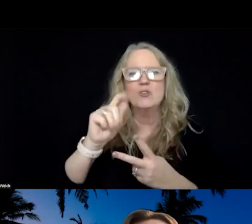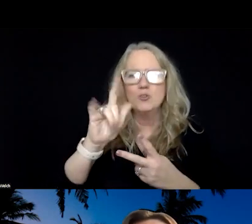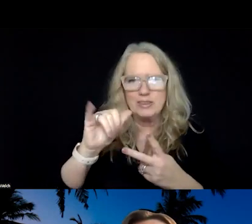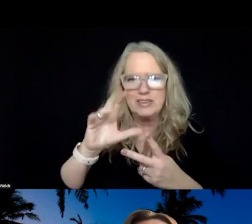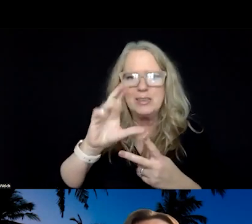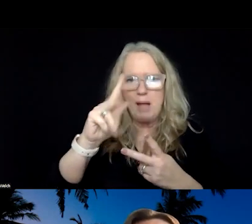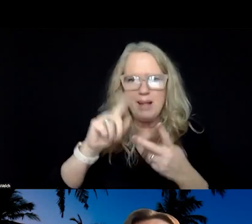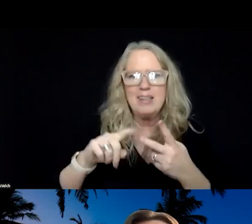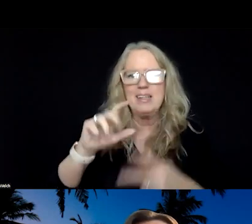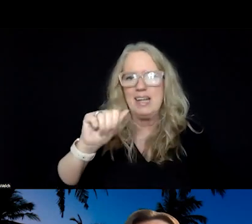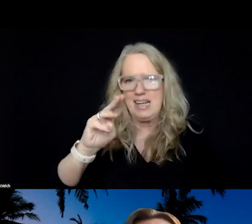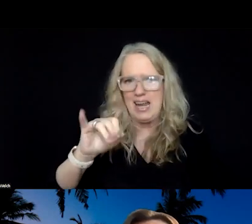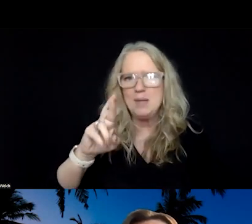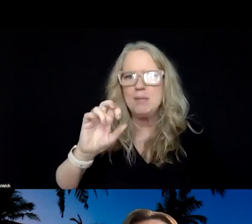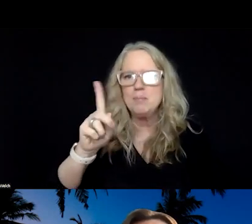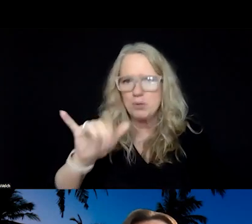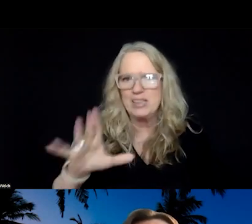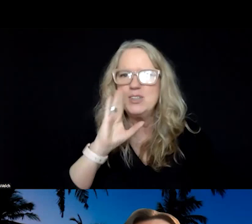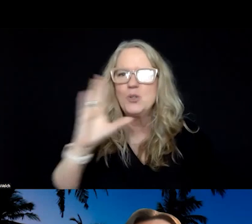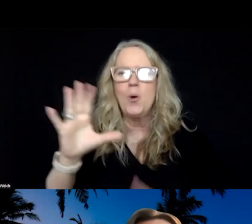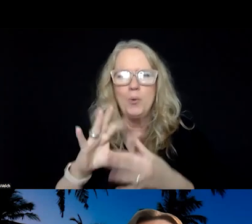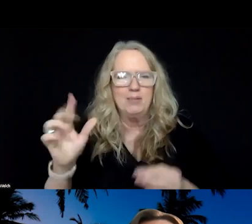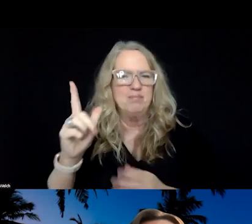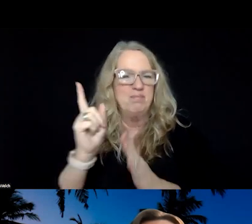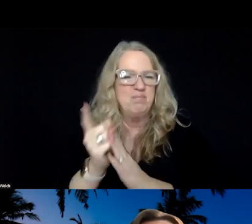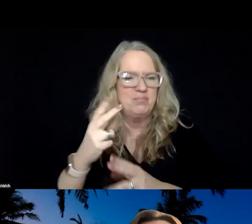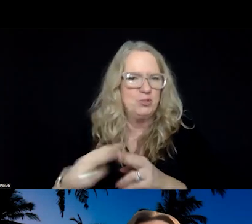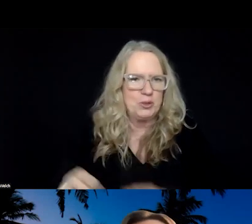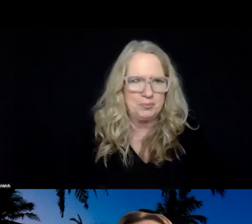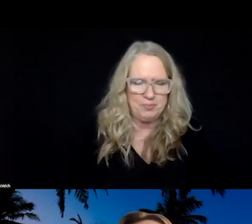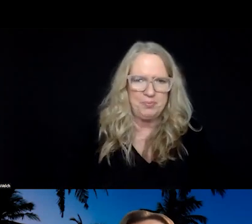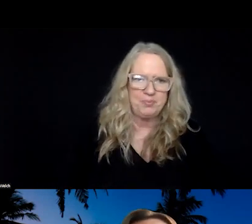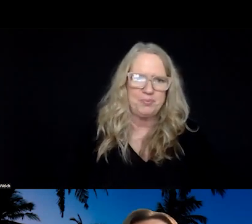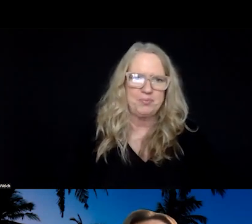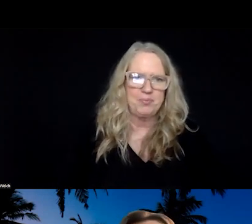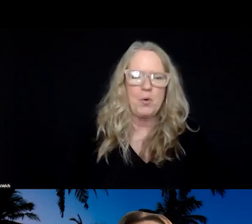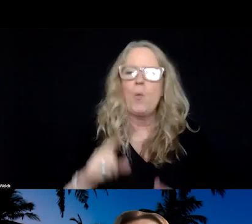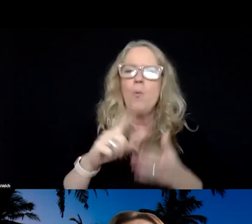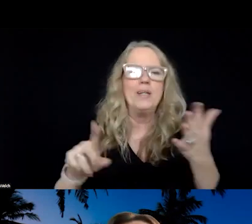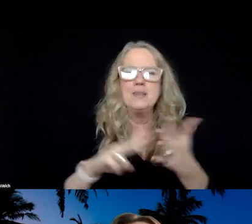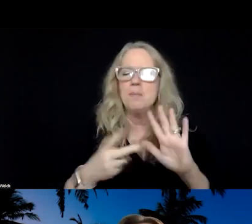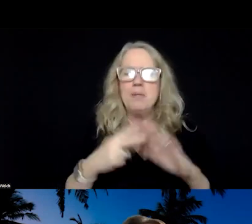AND YOU WILL HEAR FROM THEM SHORTLY. WHAT IS PEER SUPPORT? I KNOW THAT